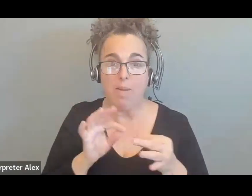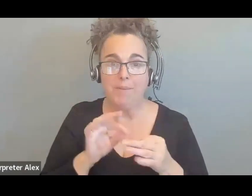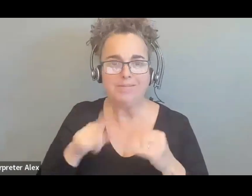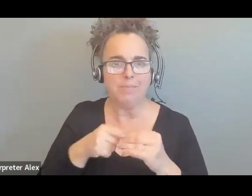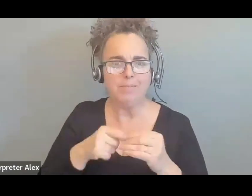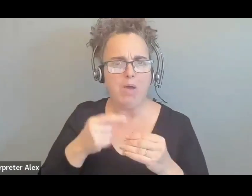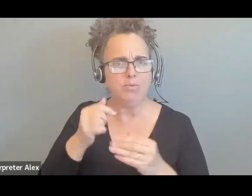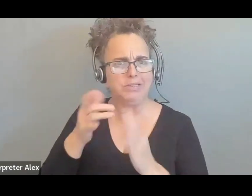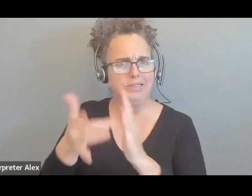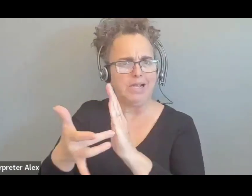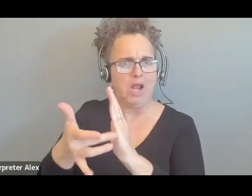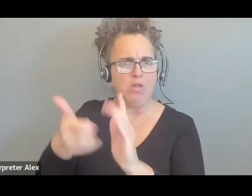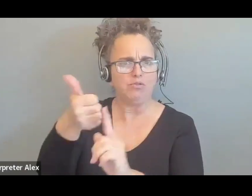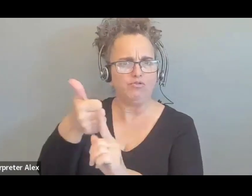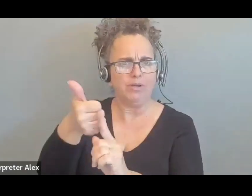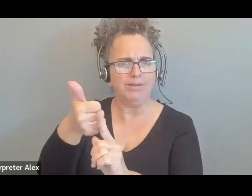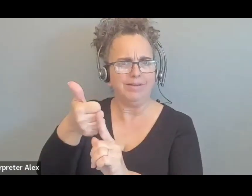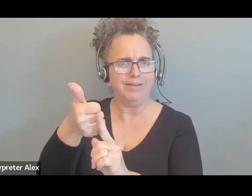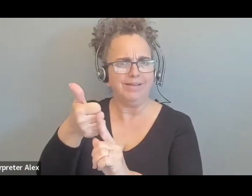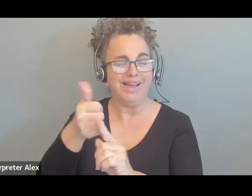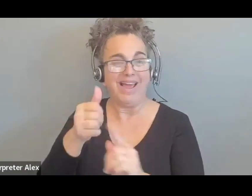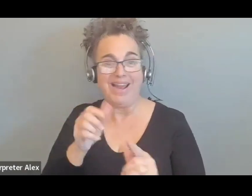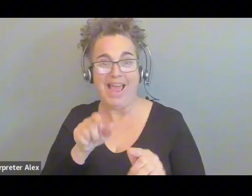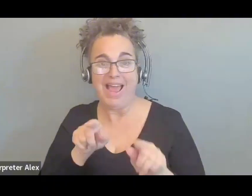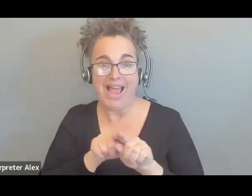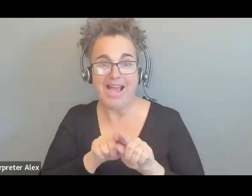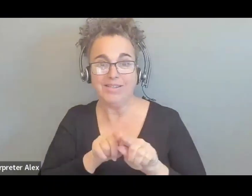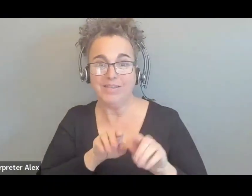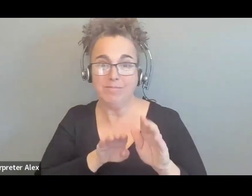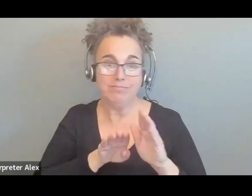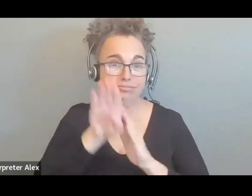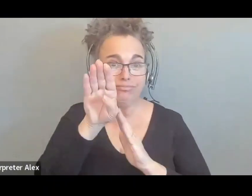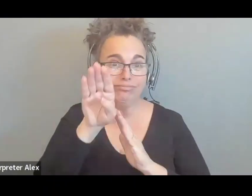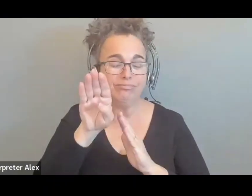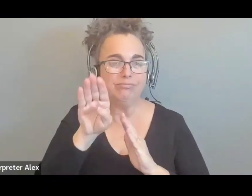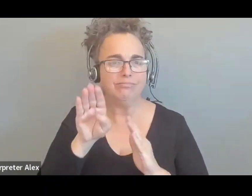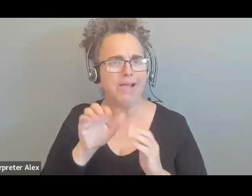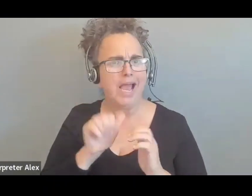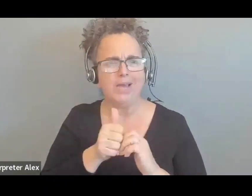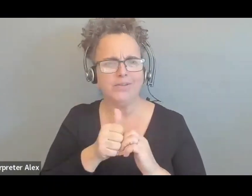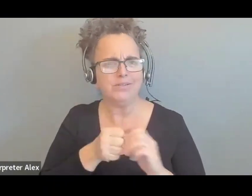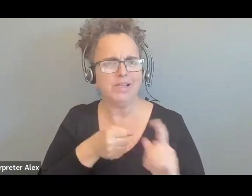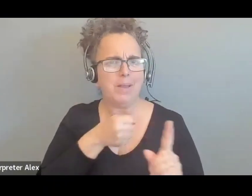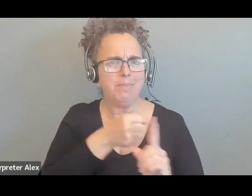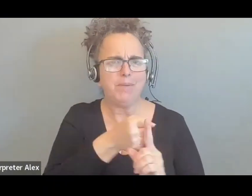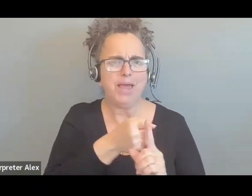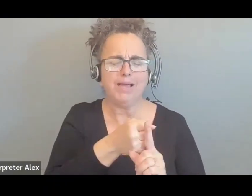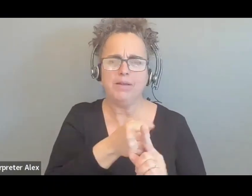how technology advancement affects people with marginalized intersecting identity?